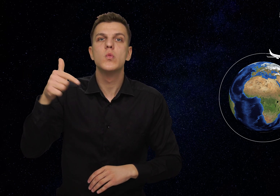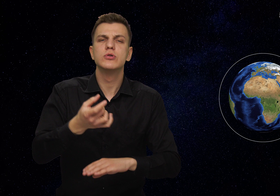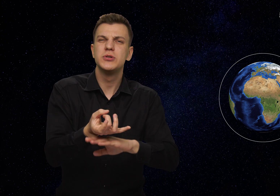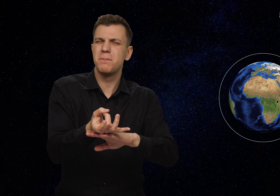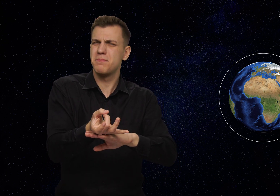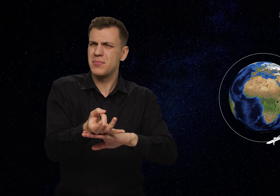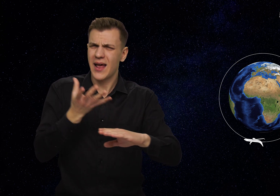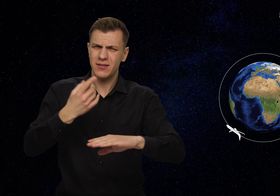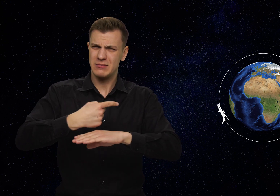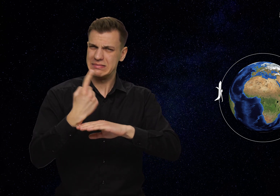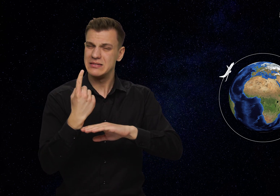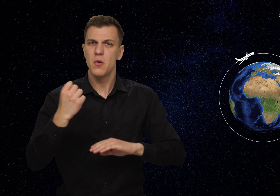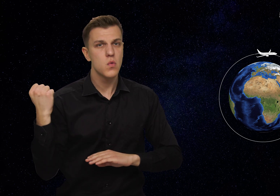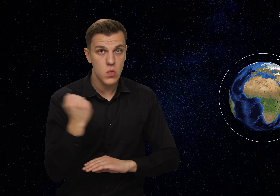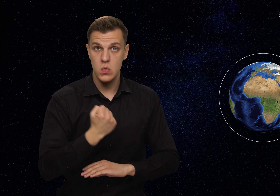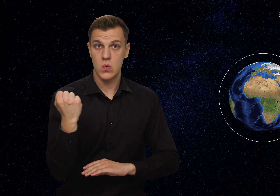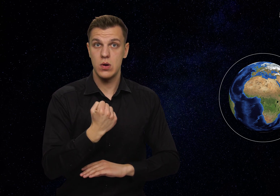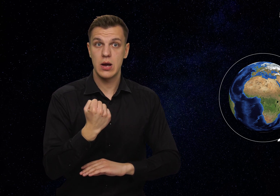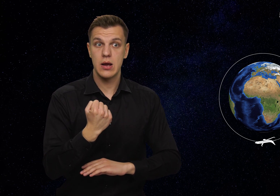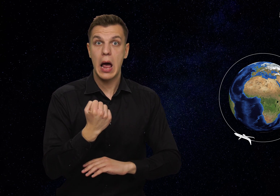then the aircraft would have to reach a very high speed --